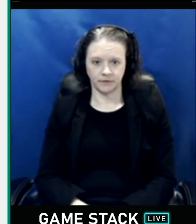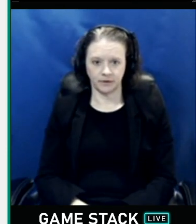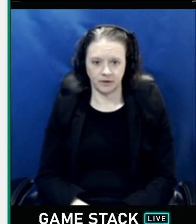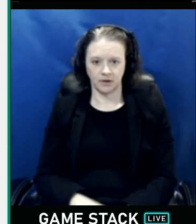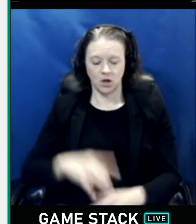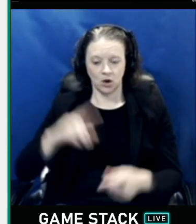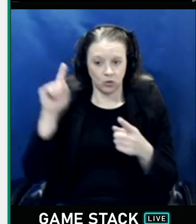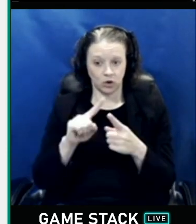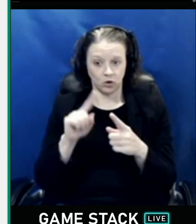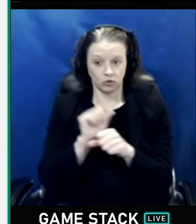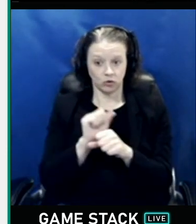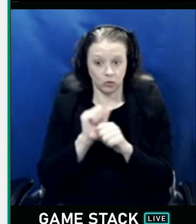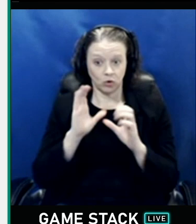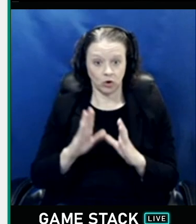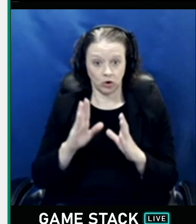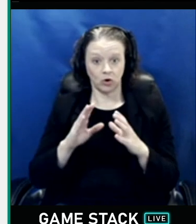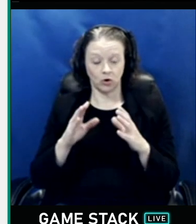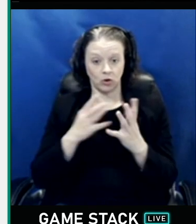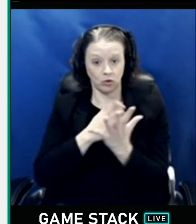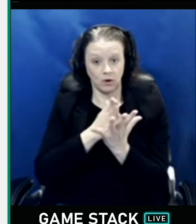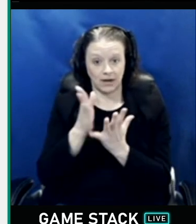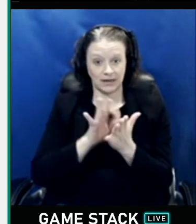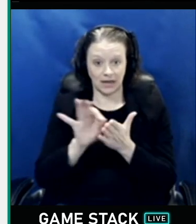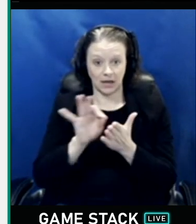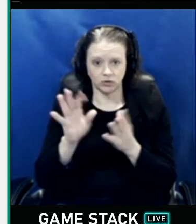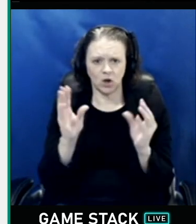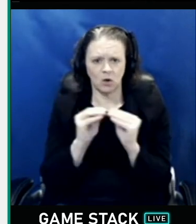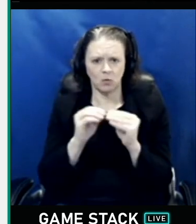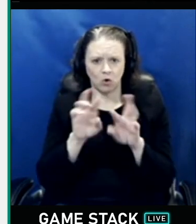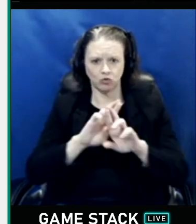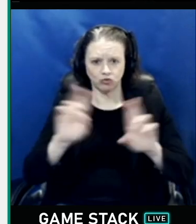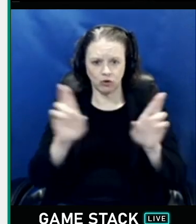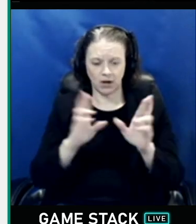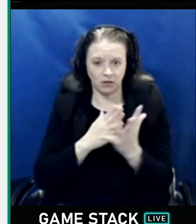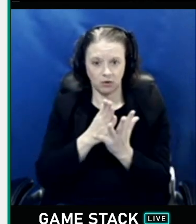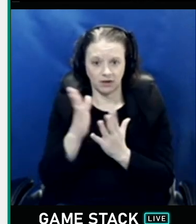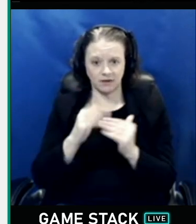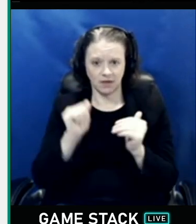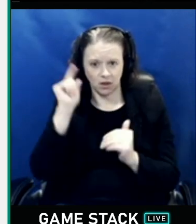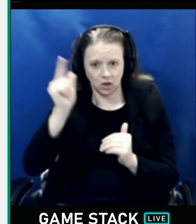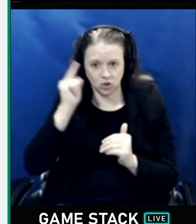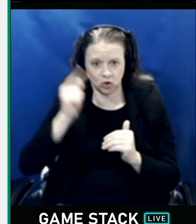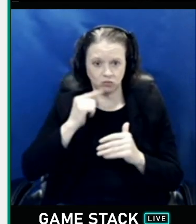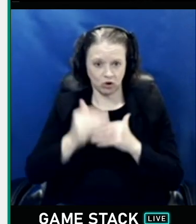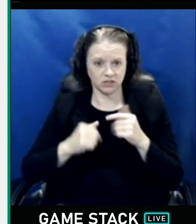Reduce the worker thread count. More ready threads than logical processors may result in unnecessary context